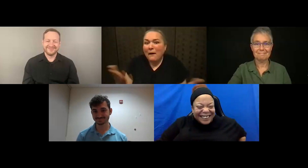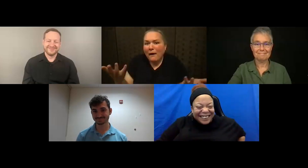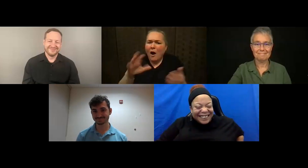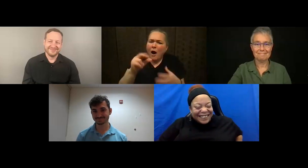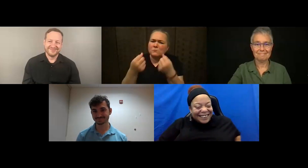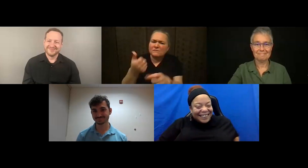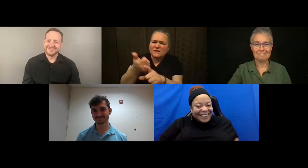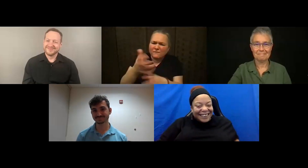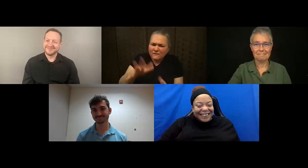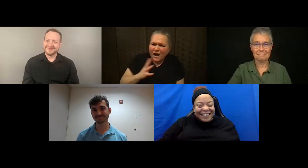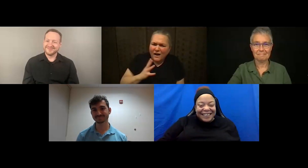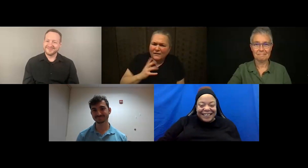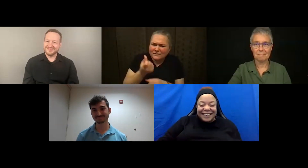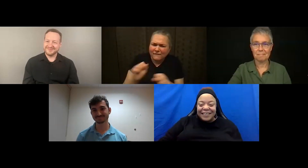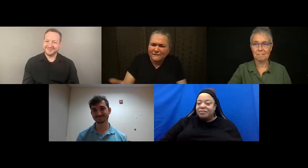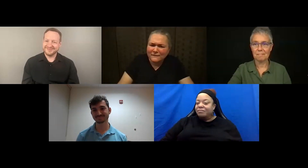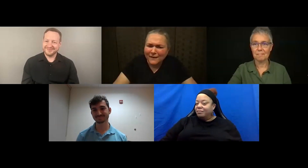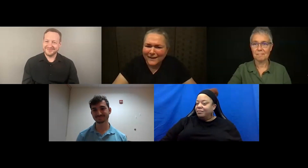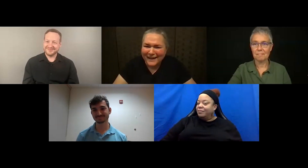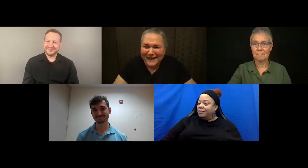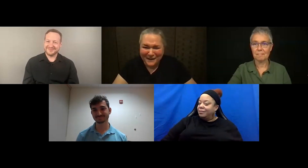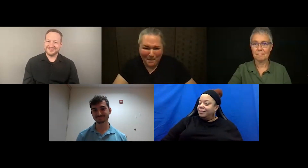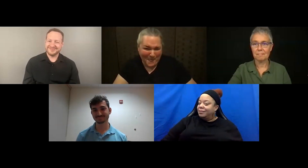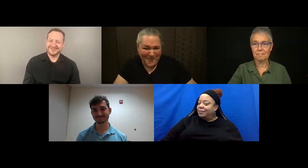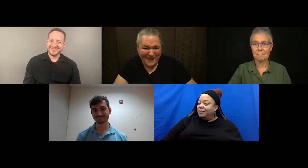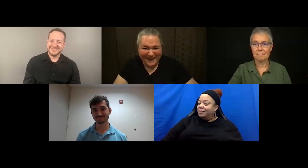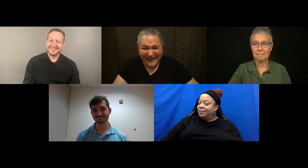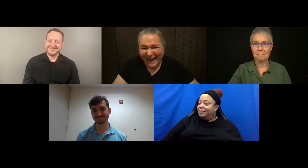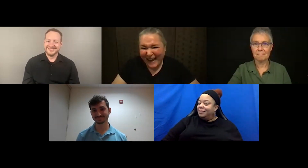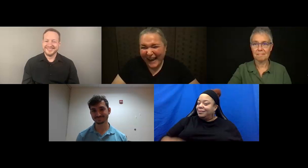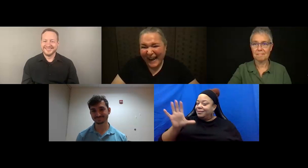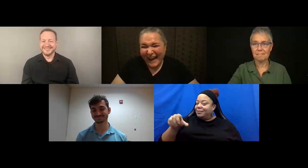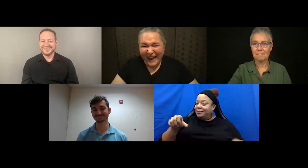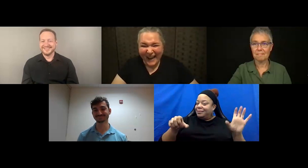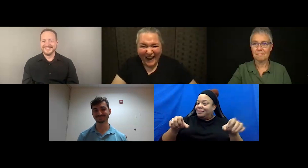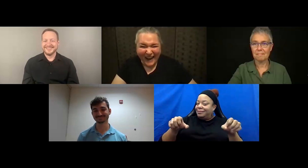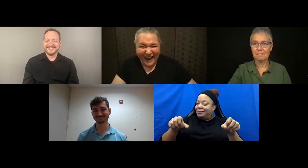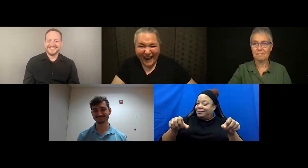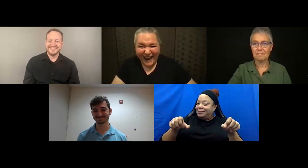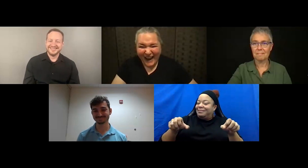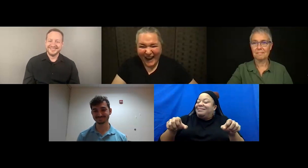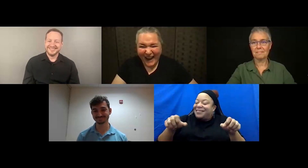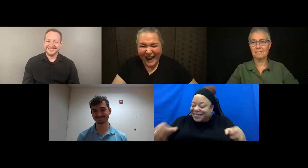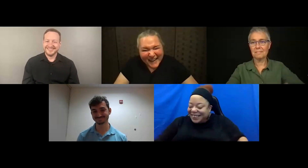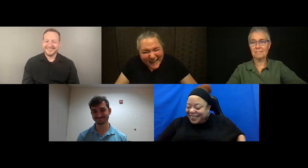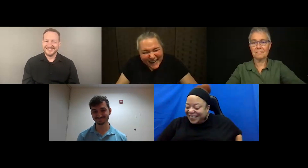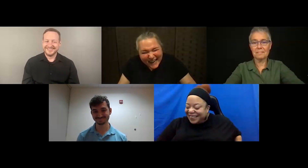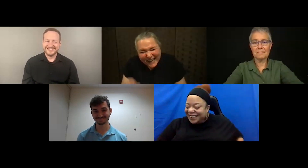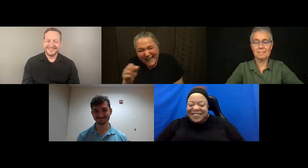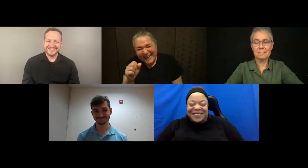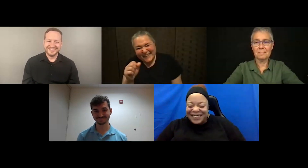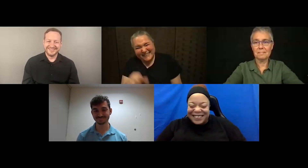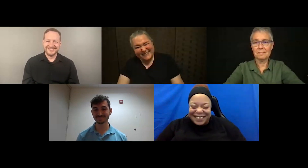Jillian: Or let it drive itself?! Erin: Two hands on the steering wheel...